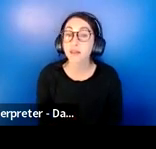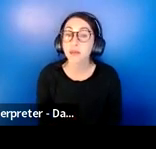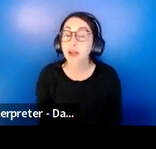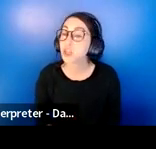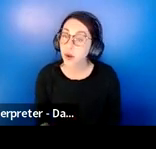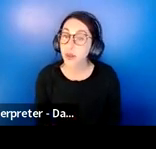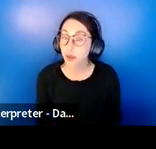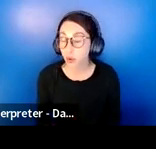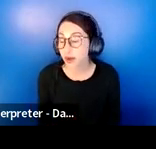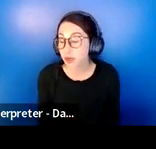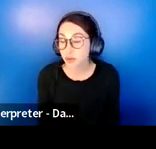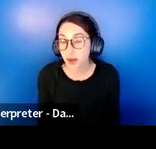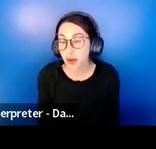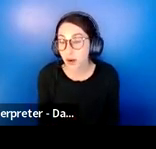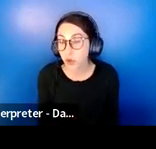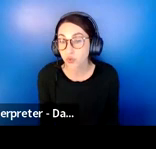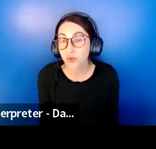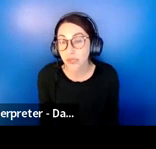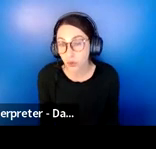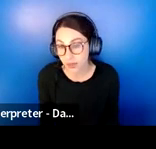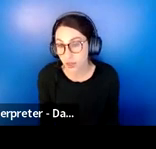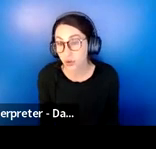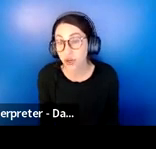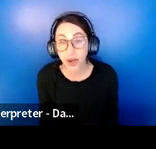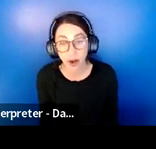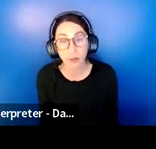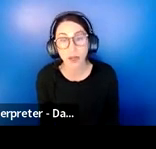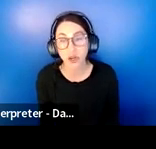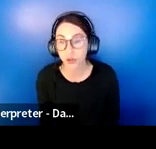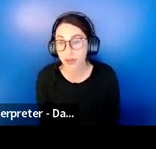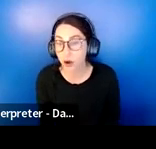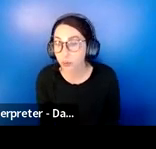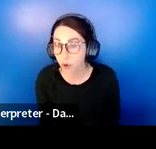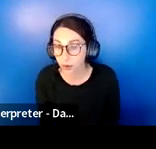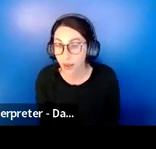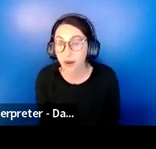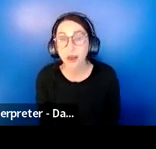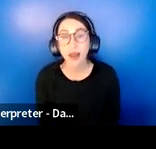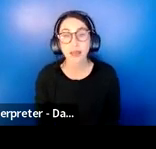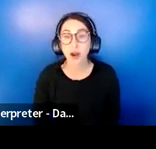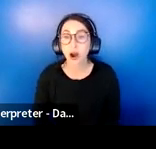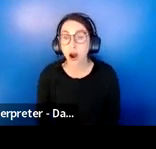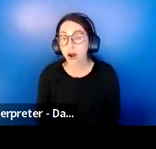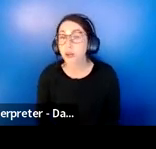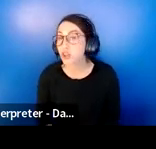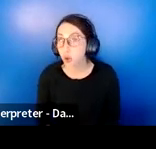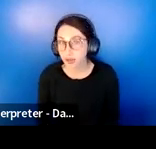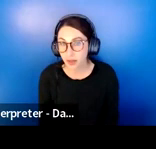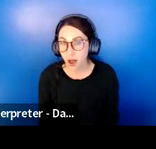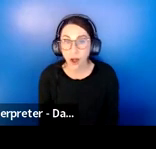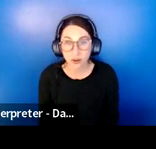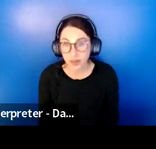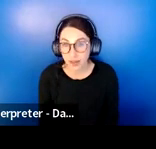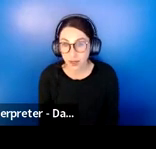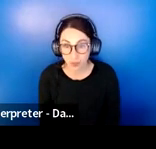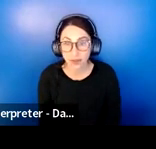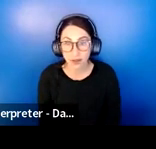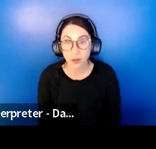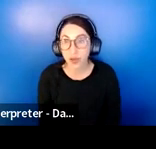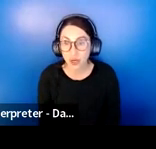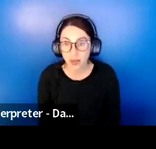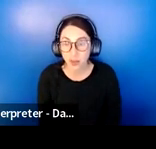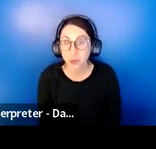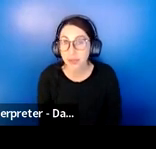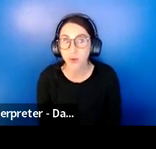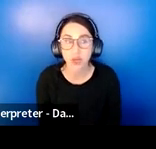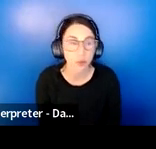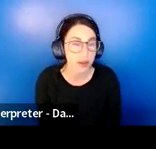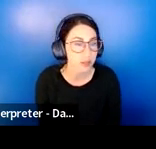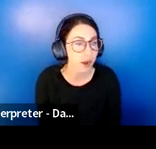ASL Interpreter - Danielle: I just wanna make a point here to be very careful which resources you share. Make sure that they are appropriate. And there are. There's no mis understandings or miscommunications, or misinformation being spread.